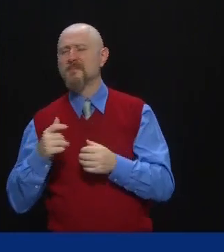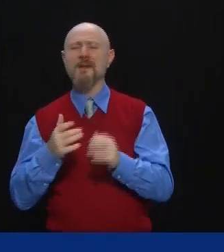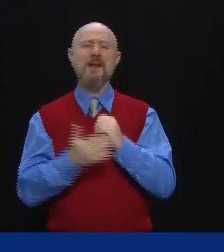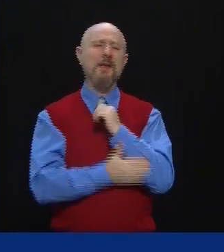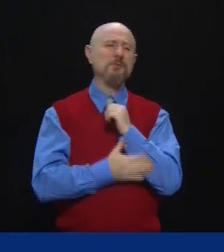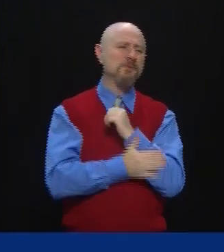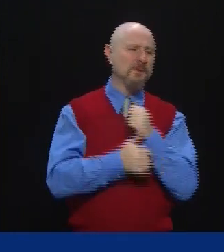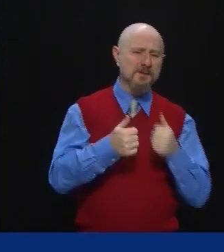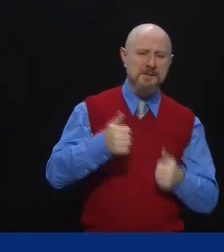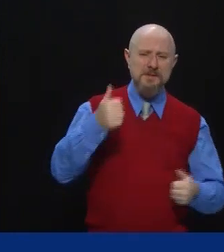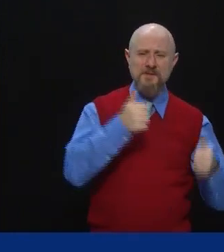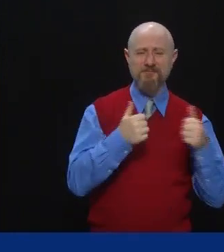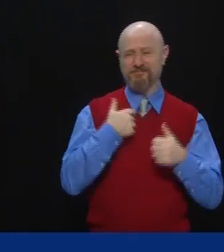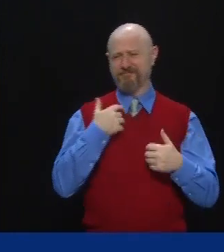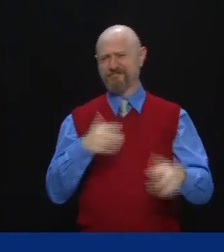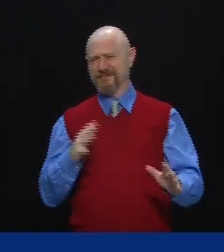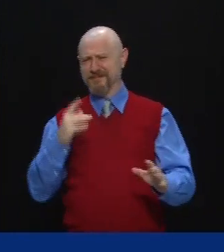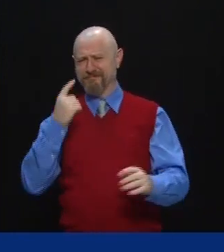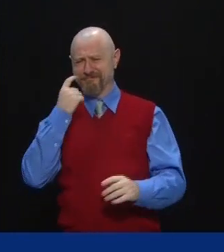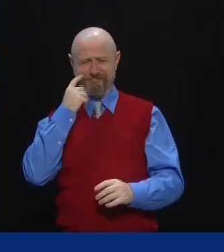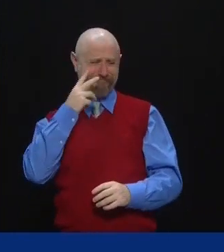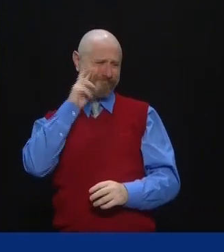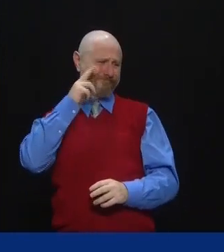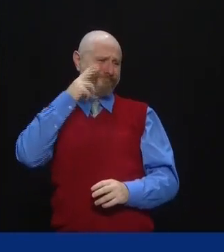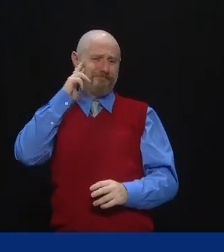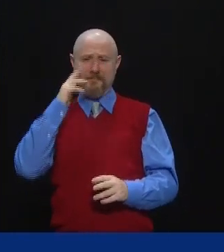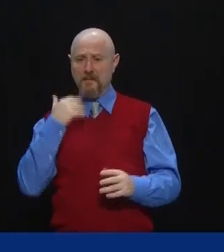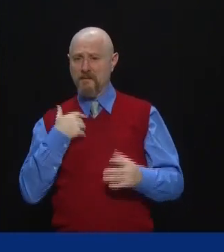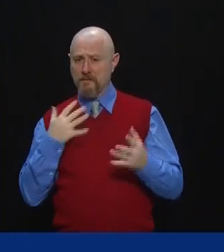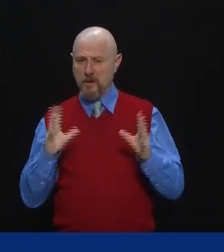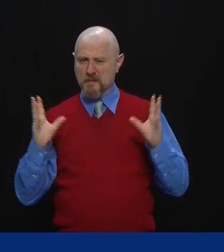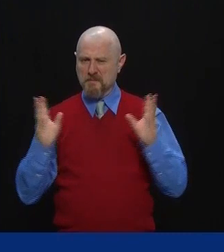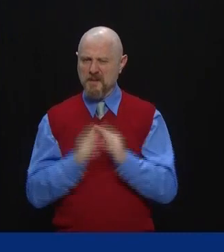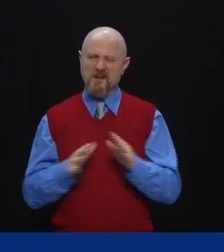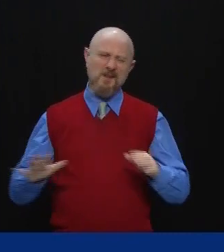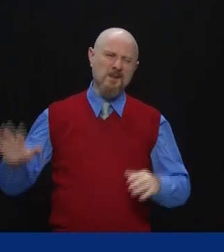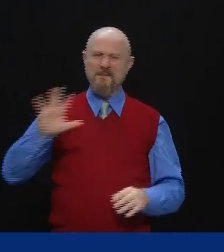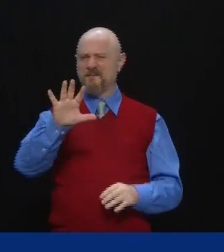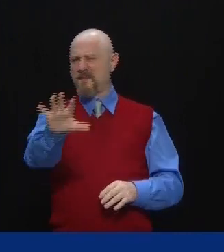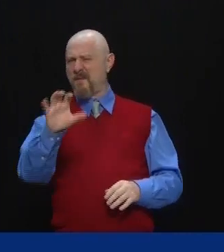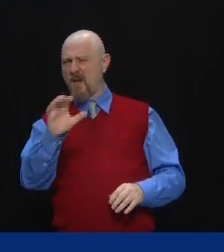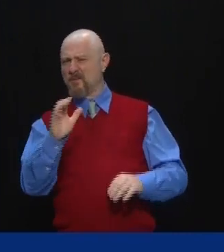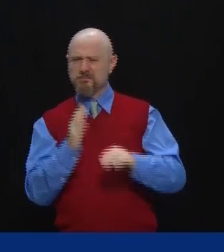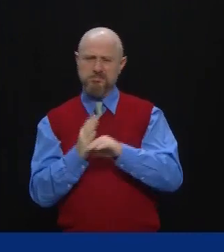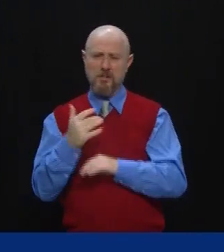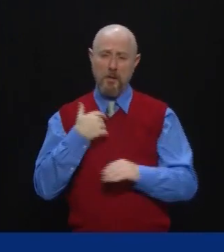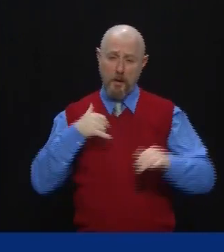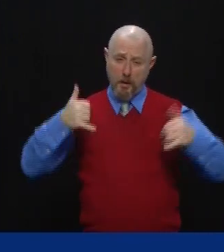BEEN TALKING TO THE LOCAL PUBLIC HEALTH DEPARTMENTS, TALKING TO COUNTY EXECUTIVES. I TALKED TO 500 OF THEM JUST A